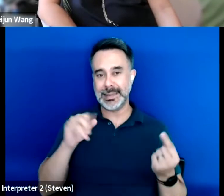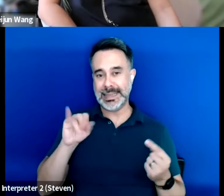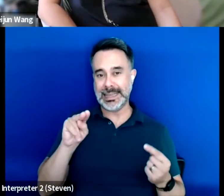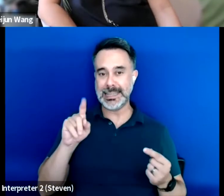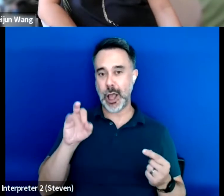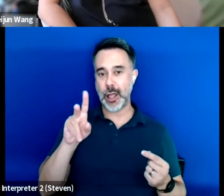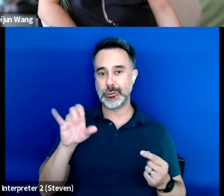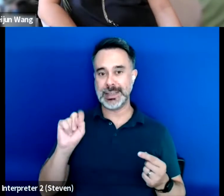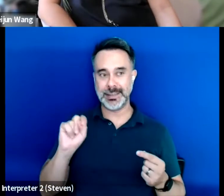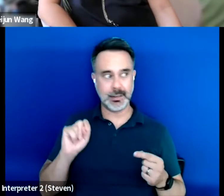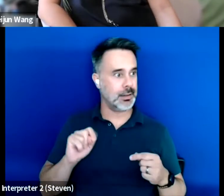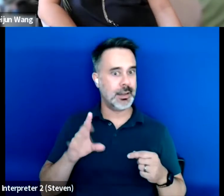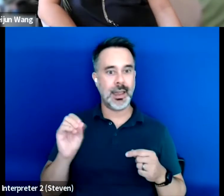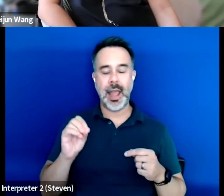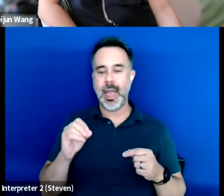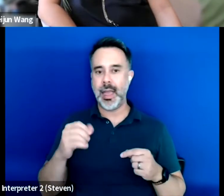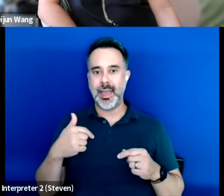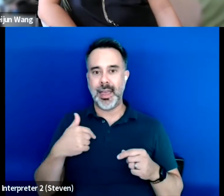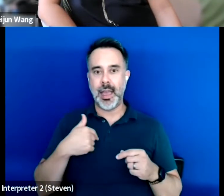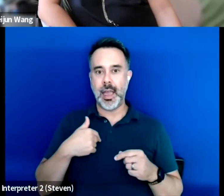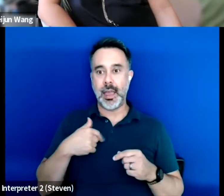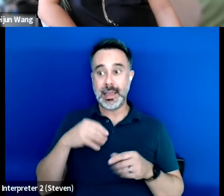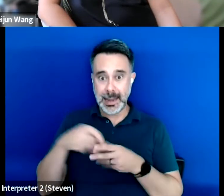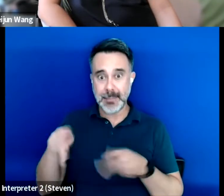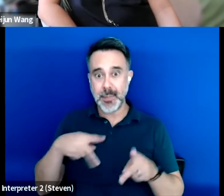Mm-hmm. >> -- in many ways. And -- and she celebrates those things.